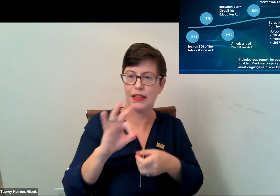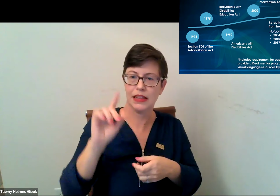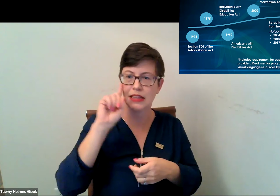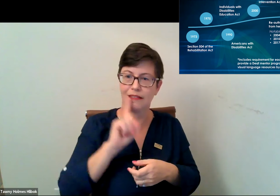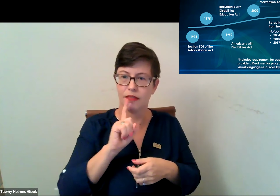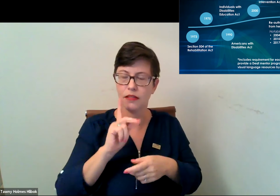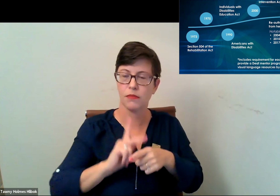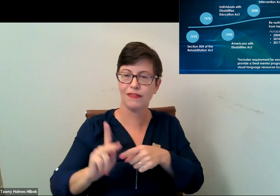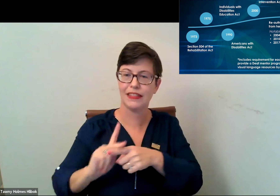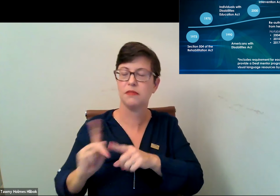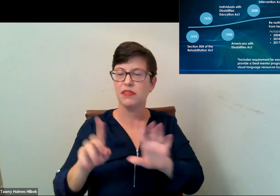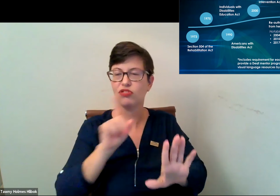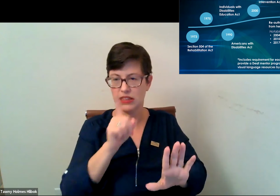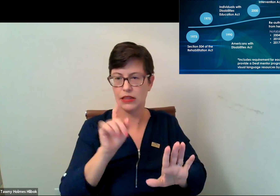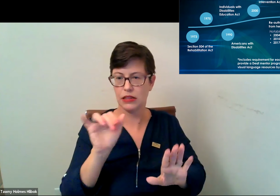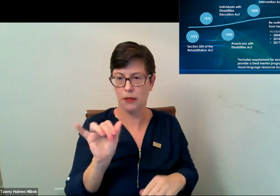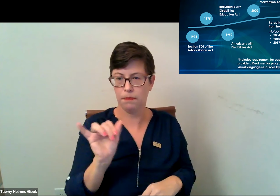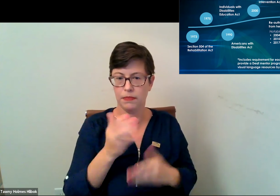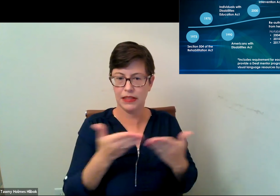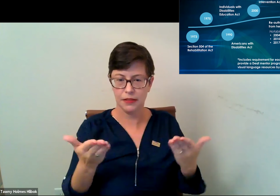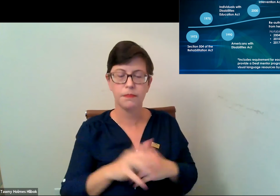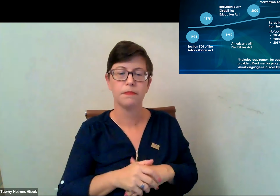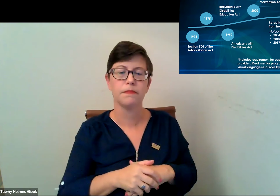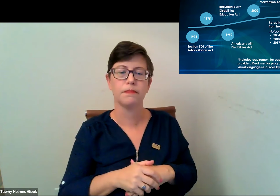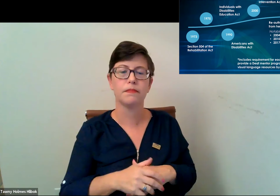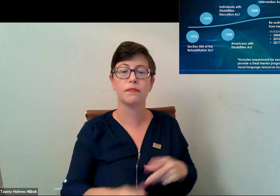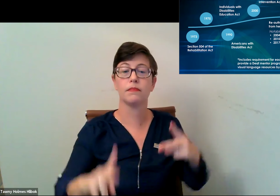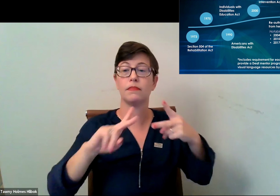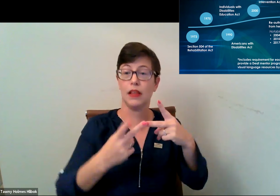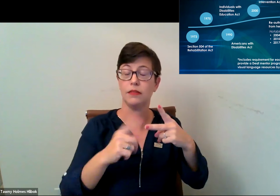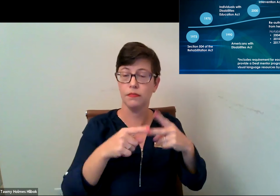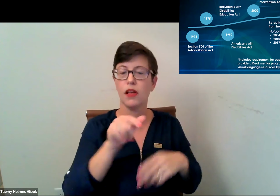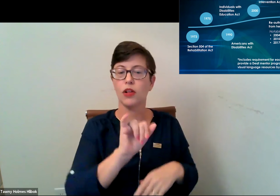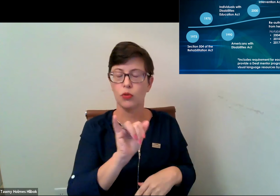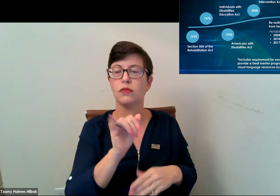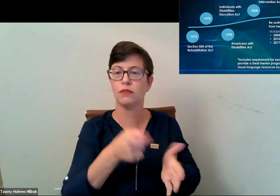Also states. Deaf professionals must be included as well, but that's basically the same thing,